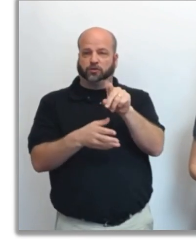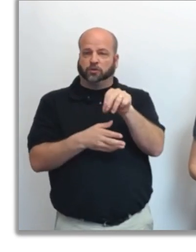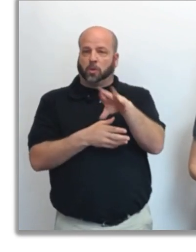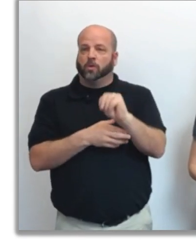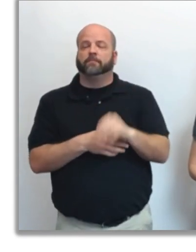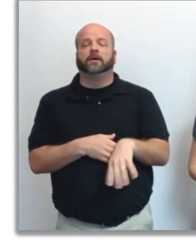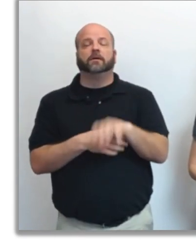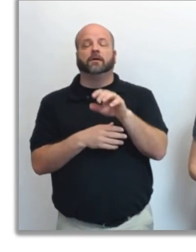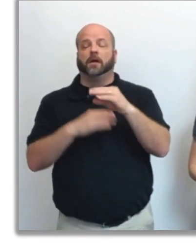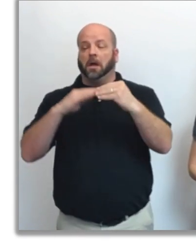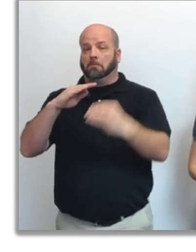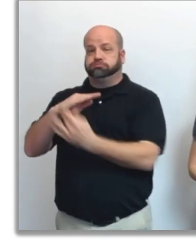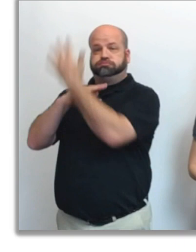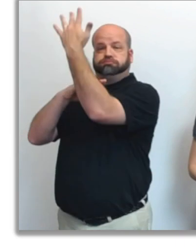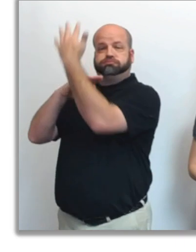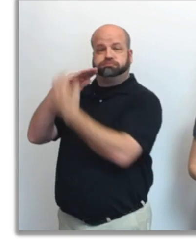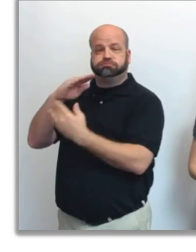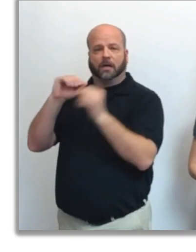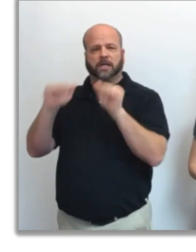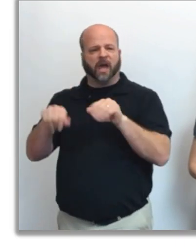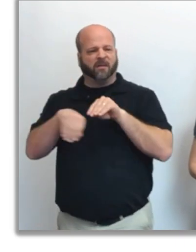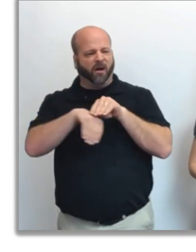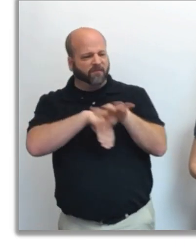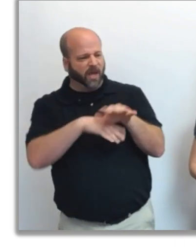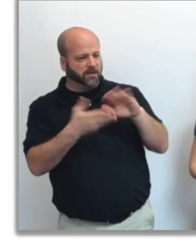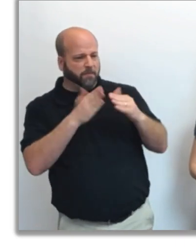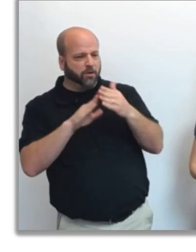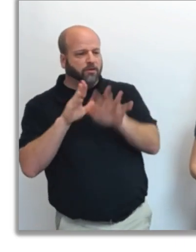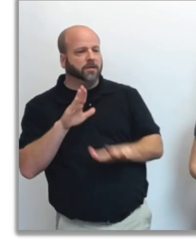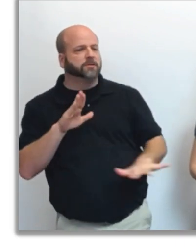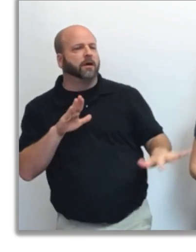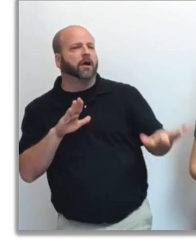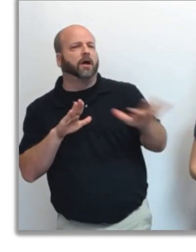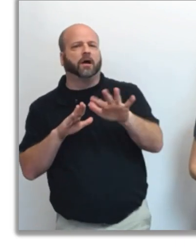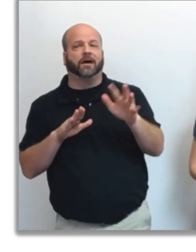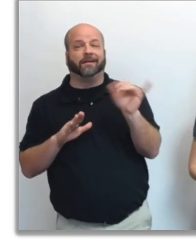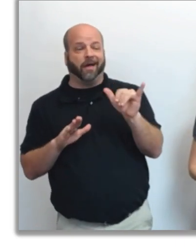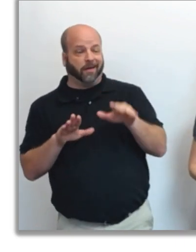Storm surge can also affect communities along bodies of water well inland, such as along